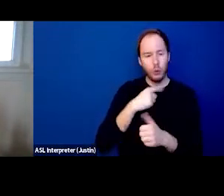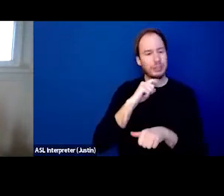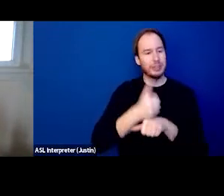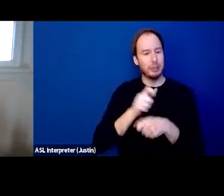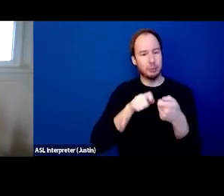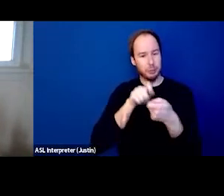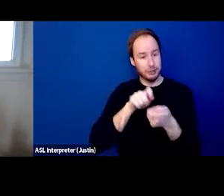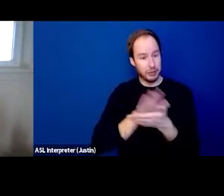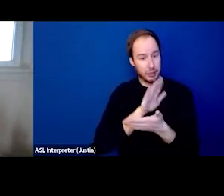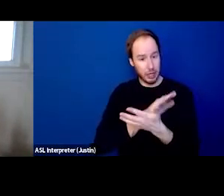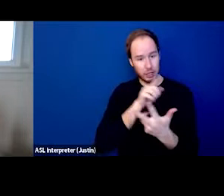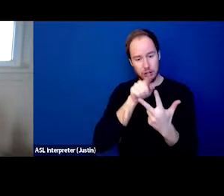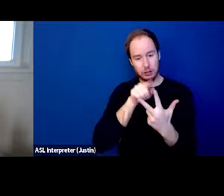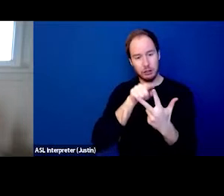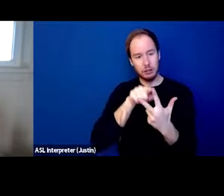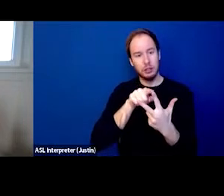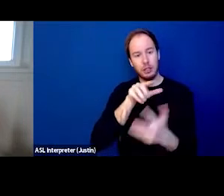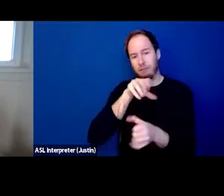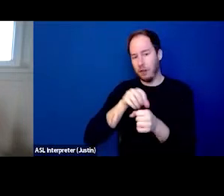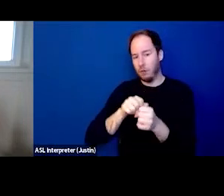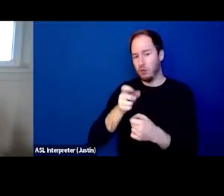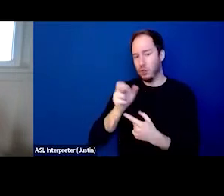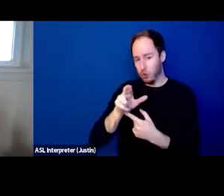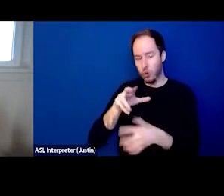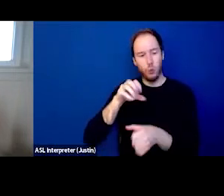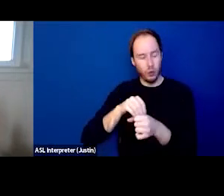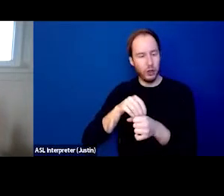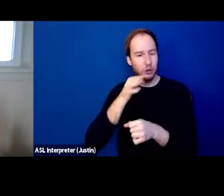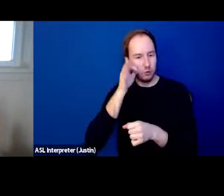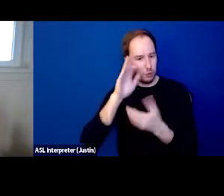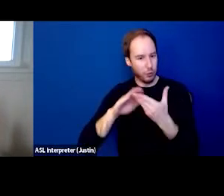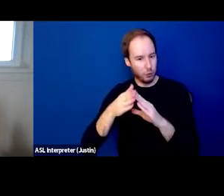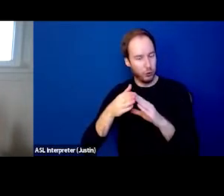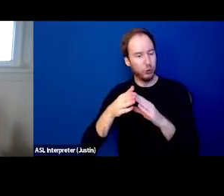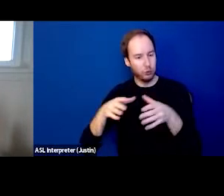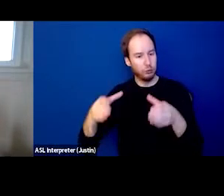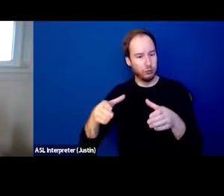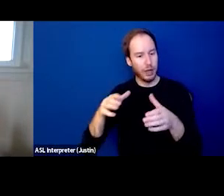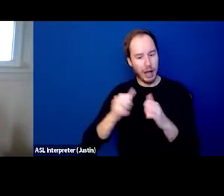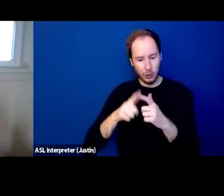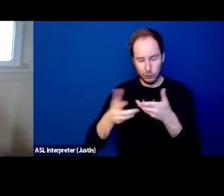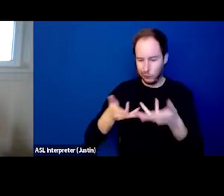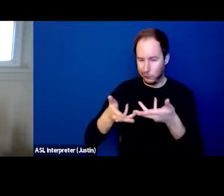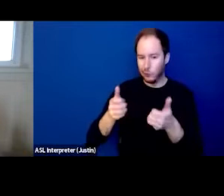getting involved with SOAR and tribal communities that really talk about the expectations of becoming involved in SOAR and what they can expect